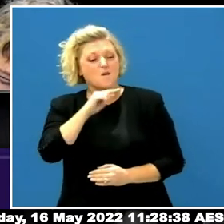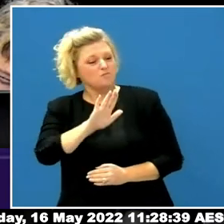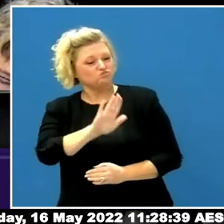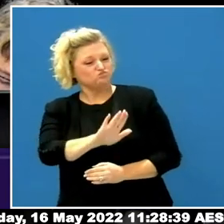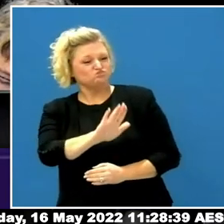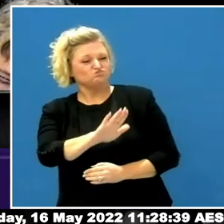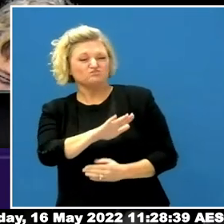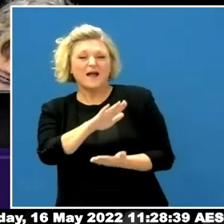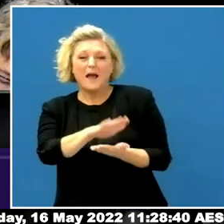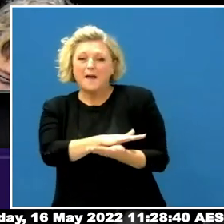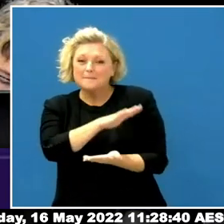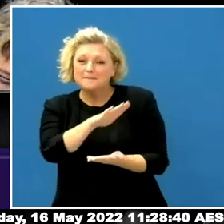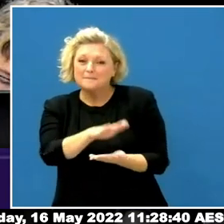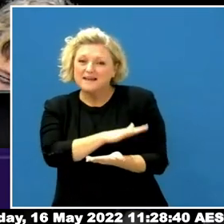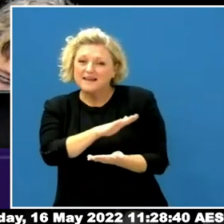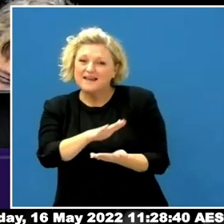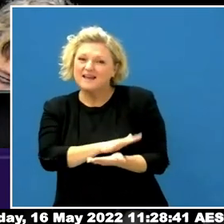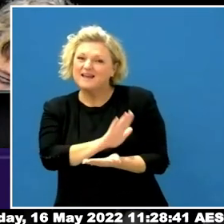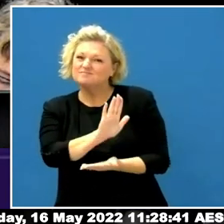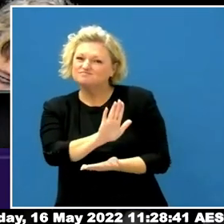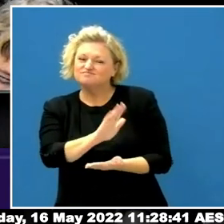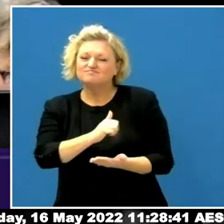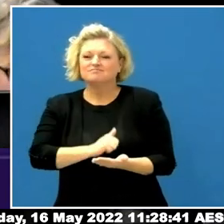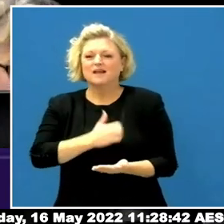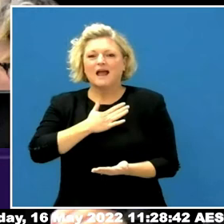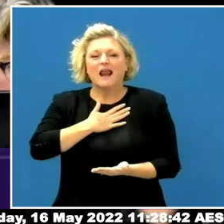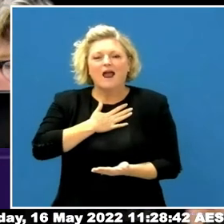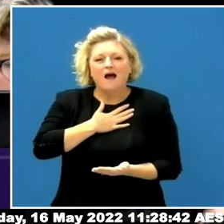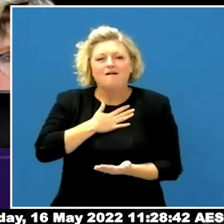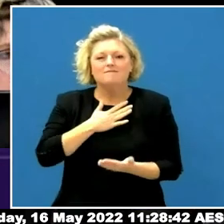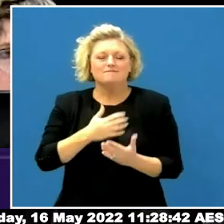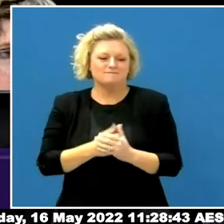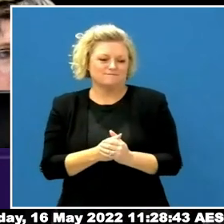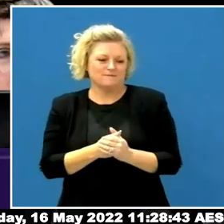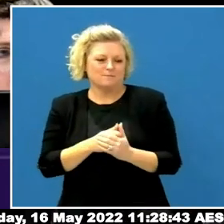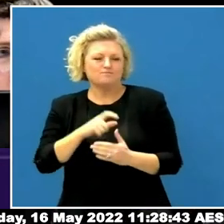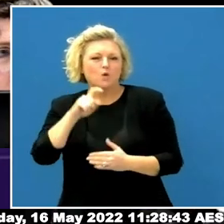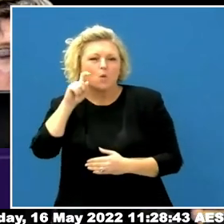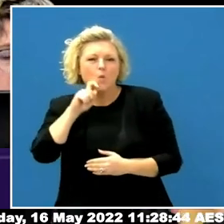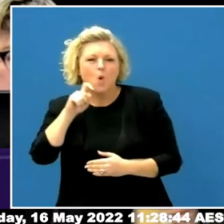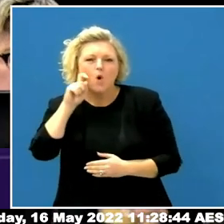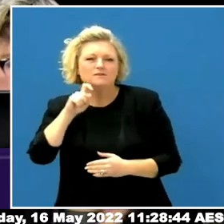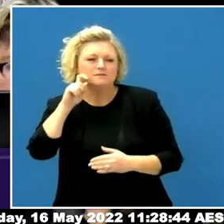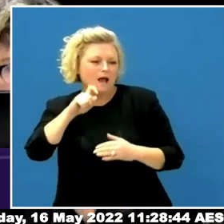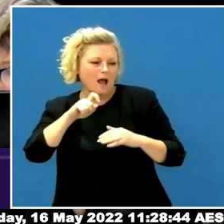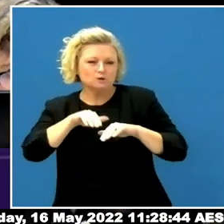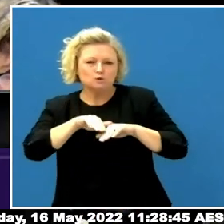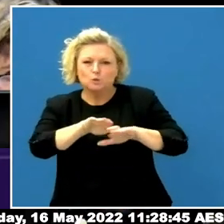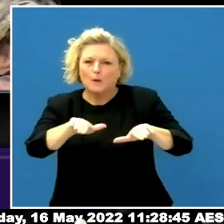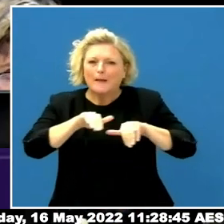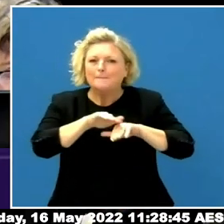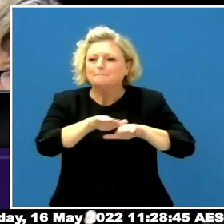He loves his water. He loves being outside. He likes music.